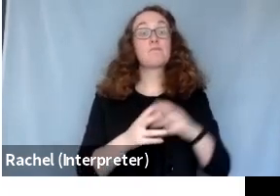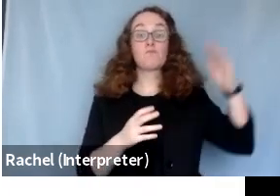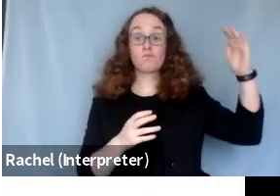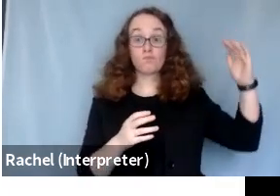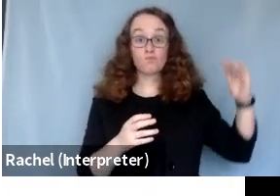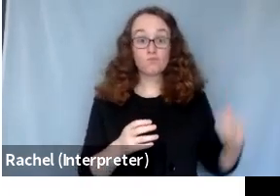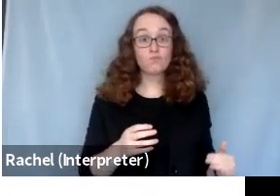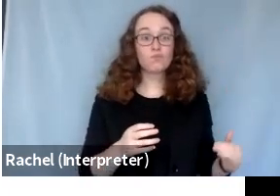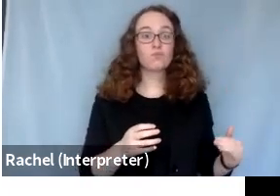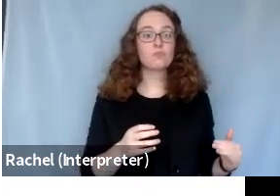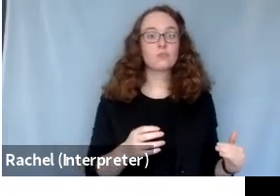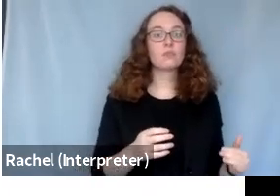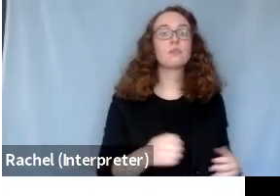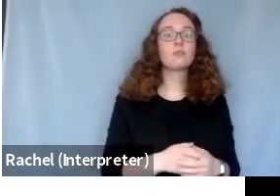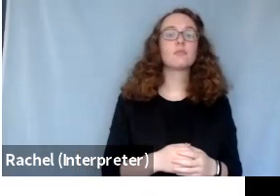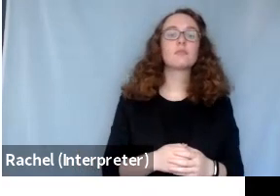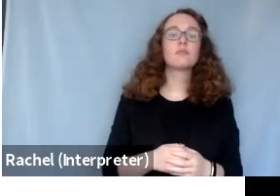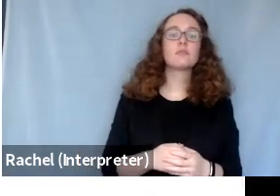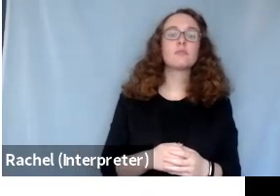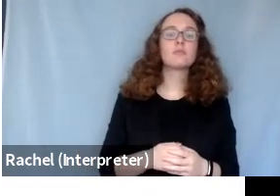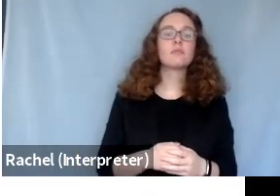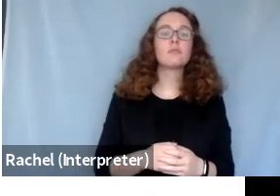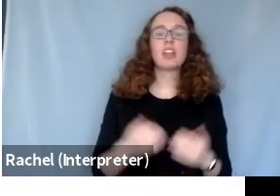in anticipation this meeting just to communicate to you guys, I'm not going to